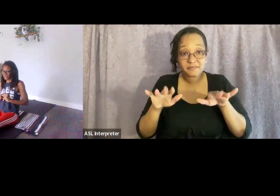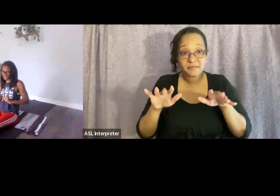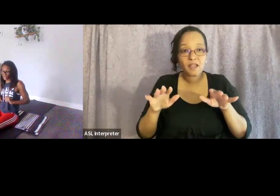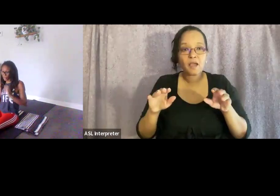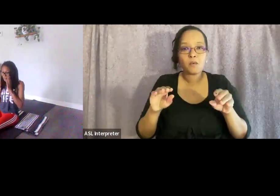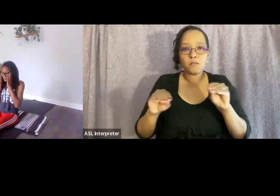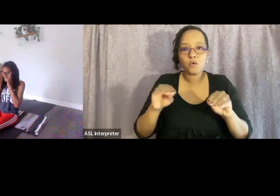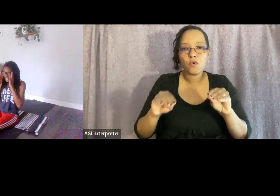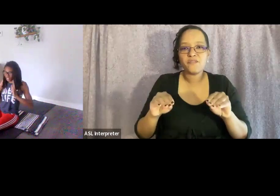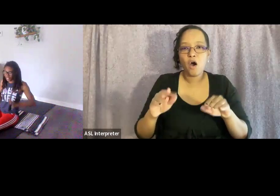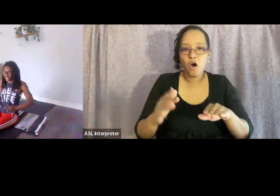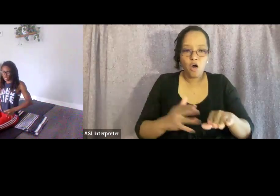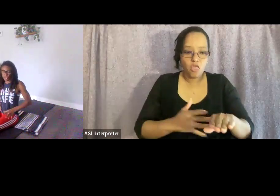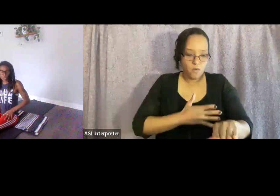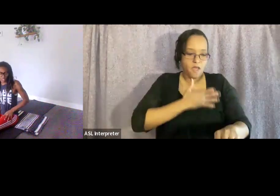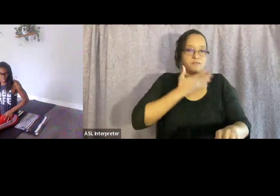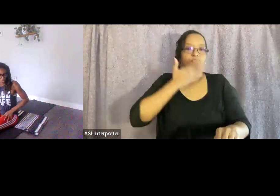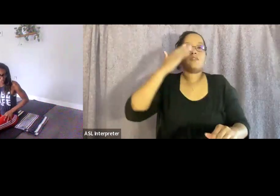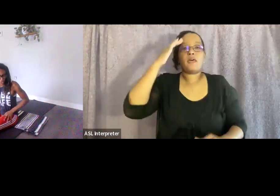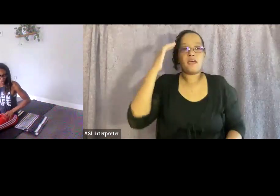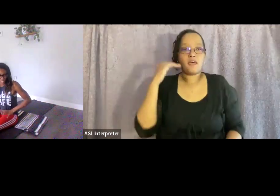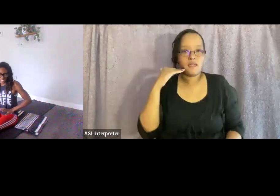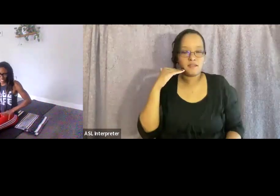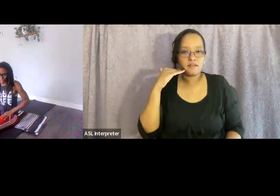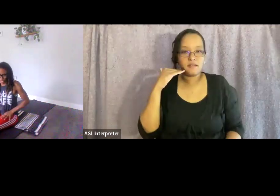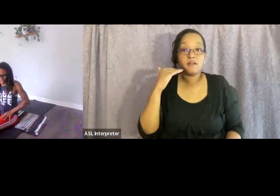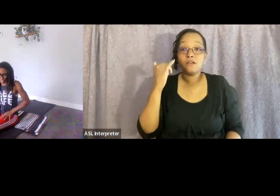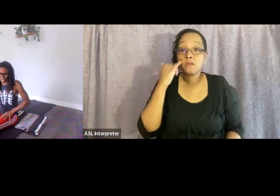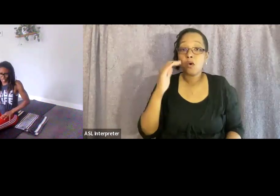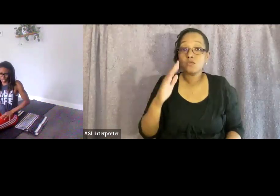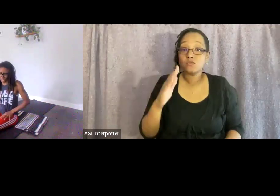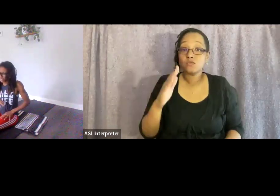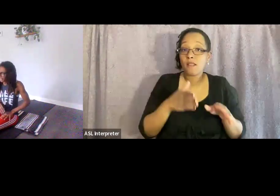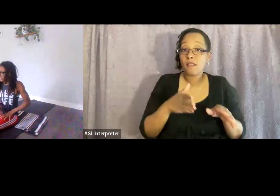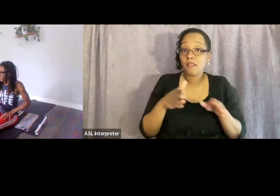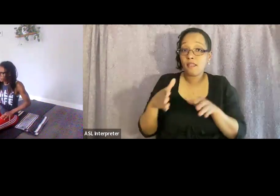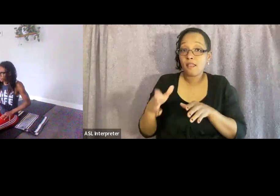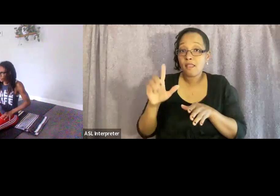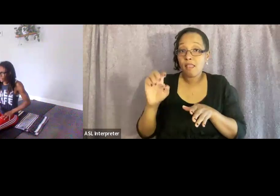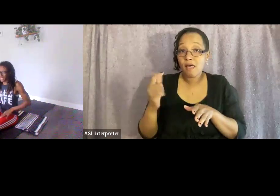All right. So if the legs are crossed, so if you're in a seated position in a chair, or on the floor,